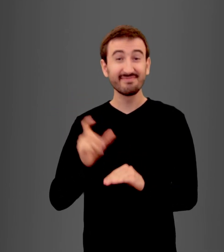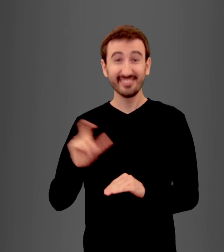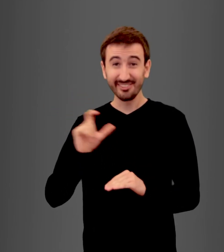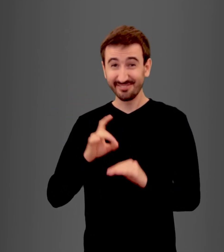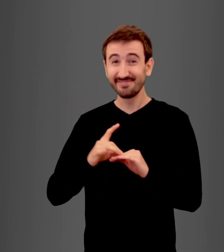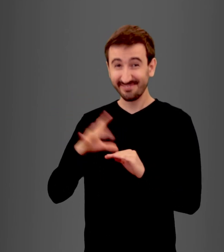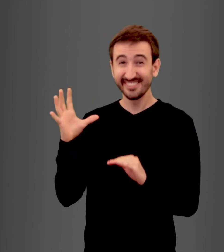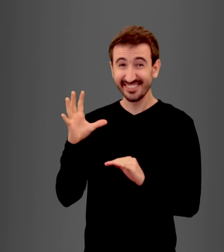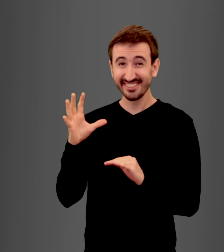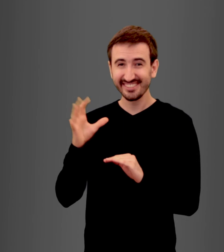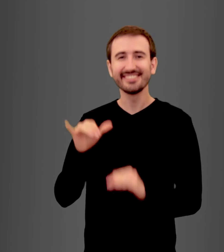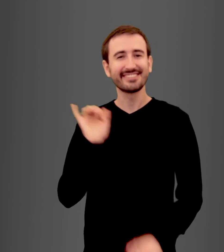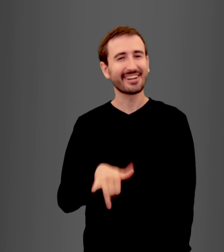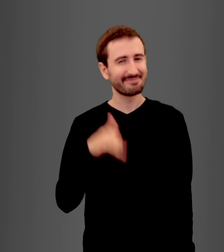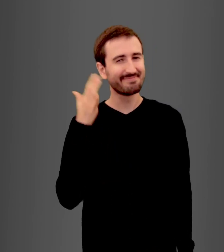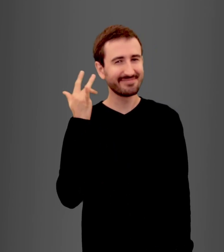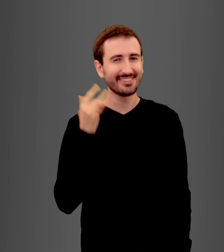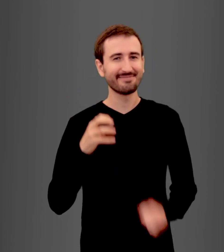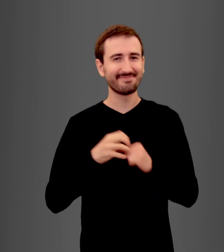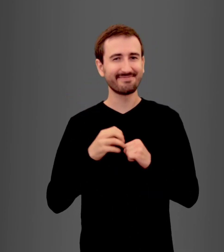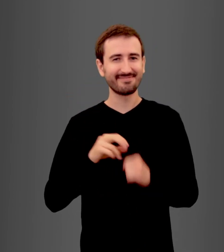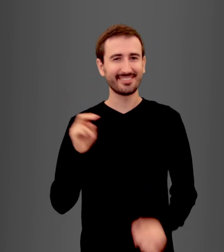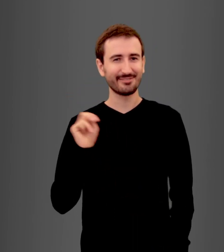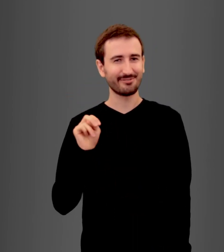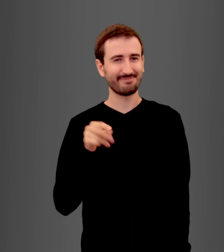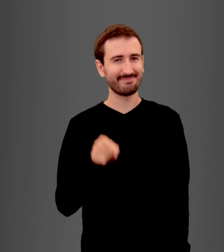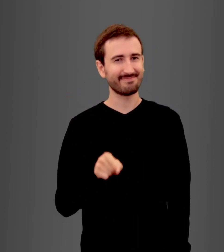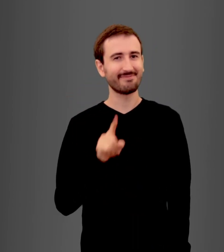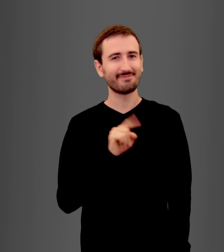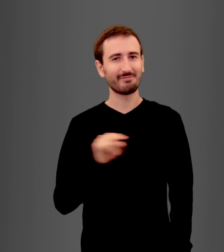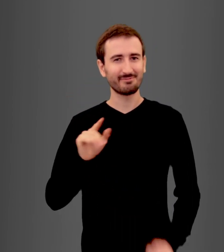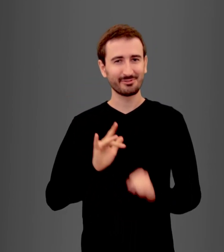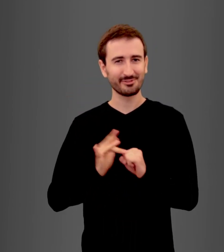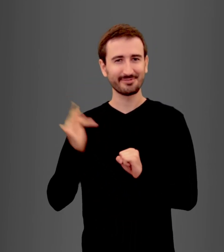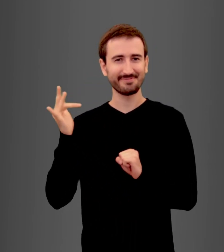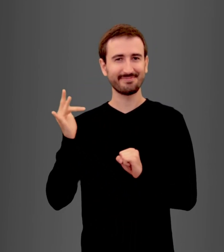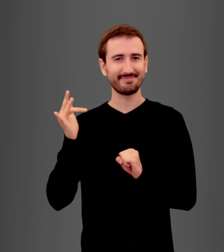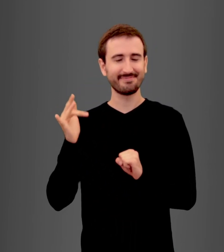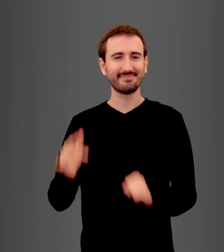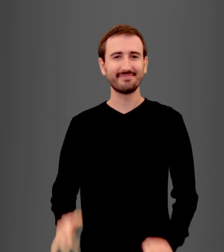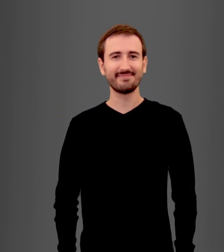This energy release is why nitrogen-vacancy centers are photoluminescent.